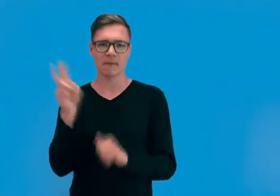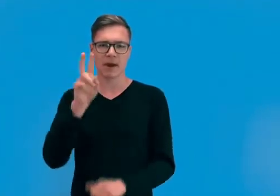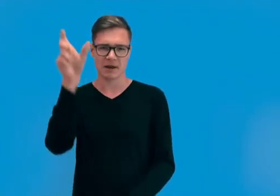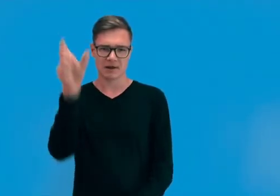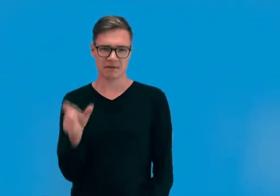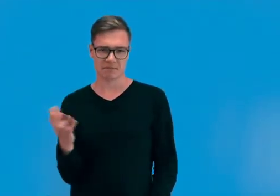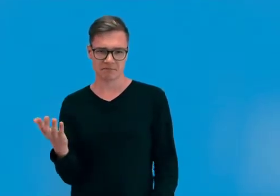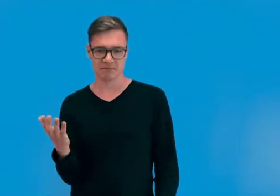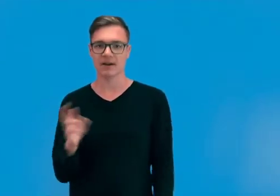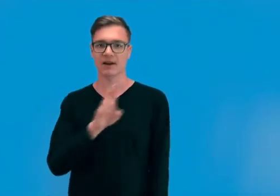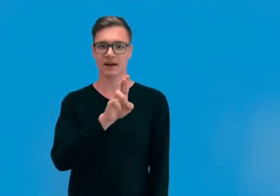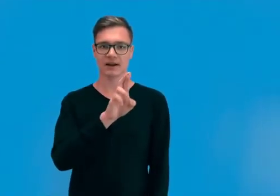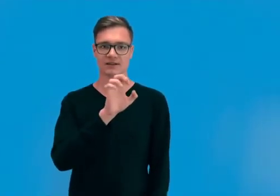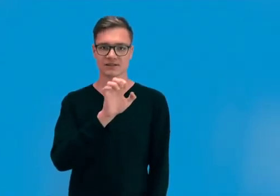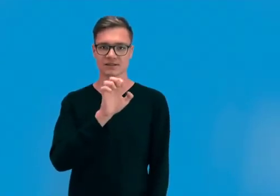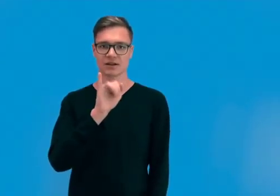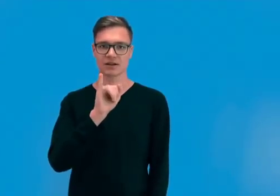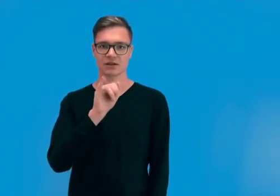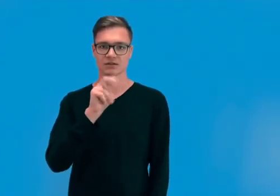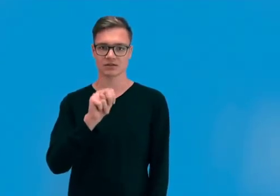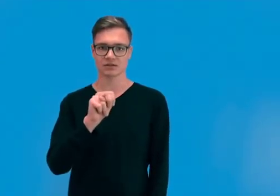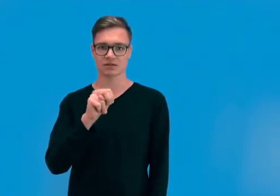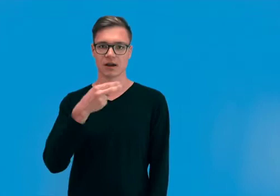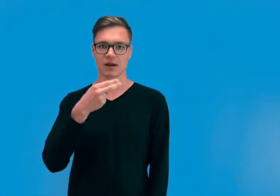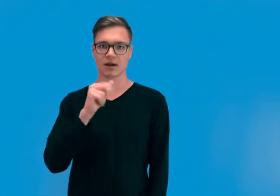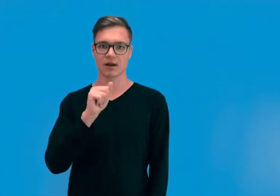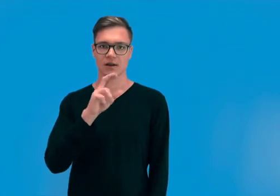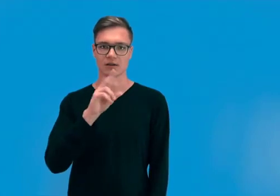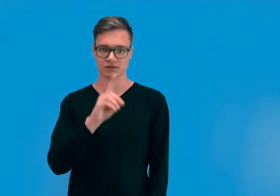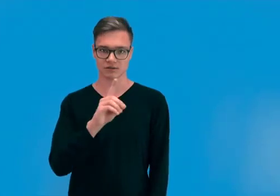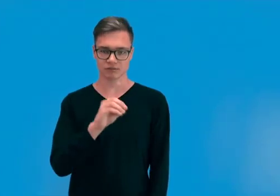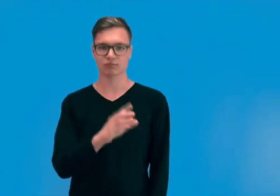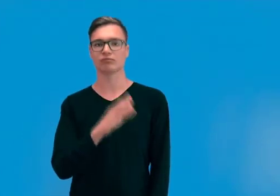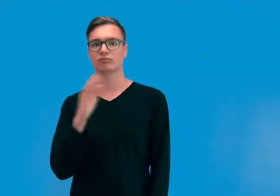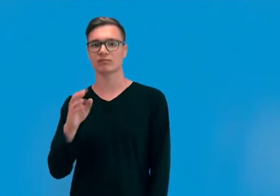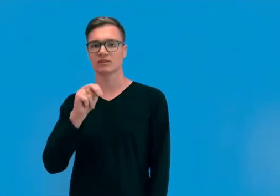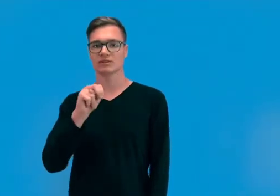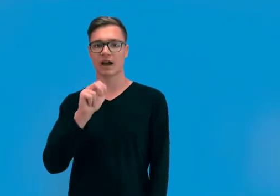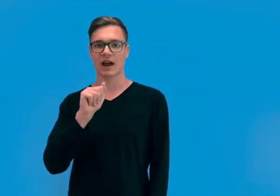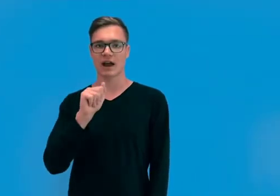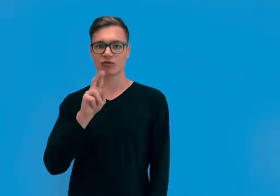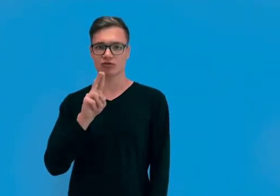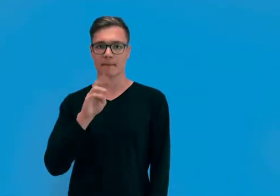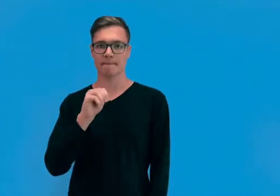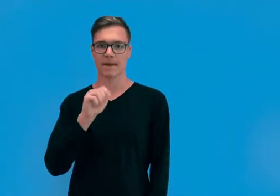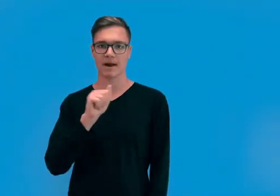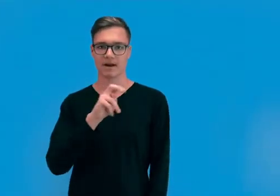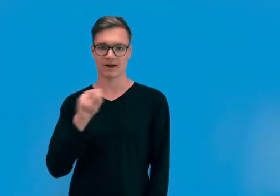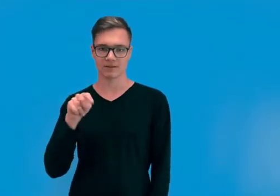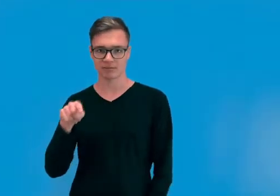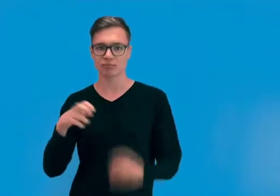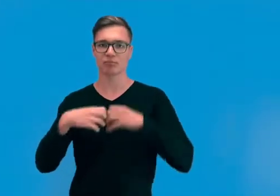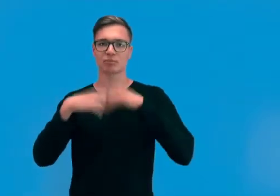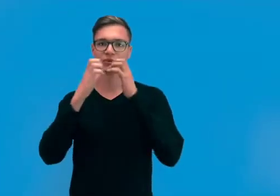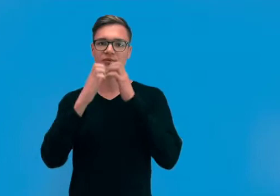Reinhard Naumann.